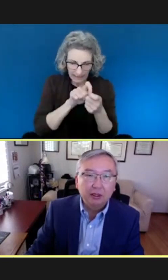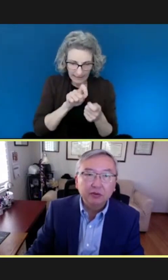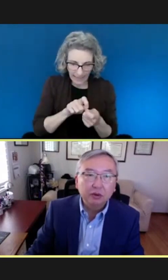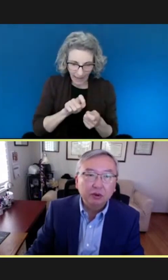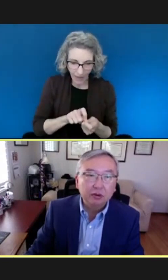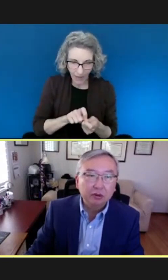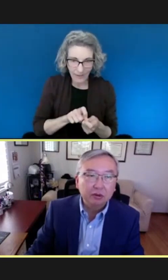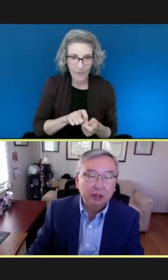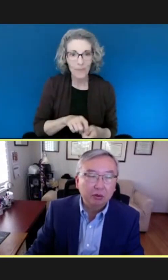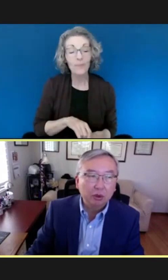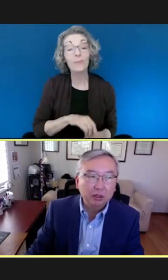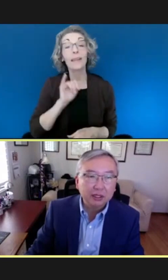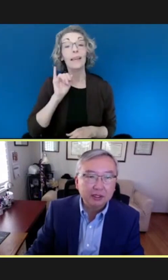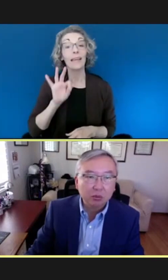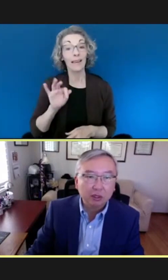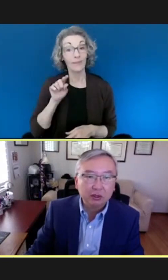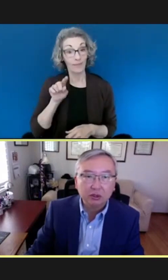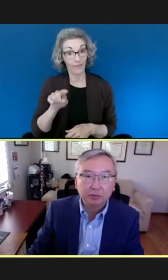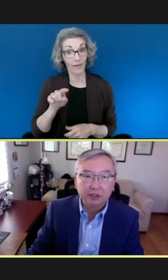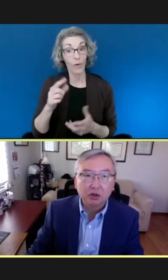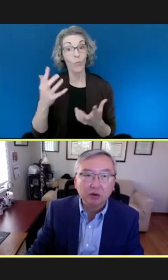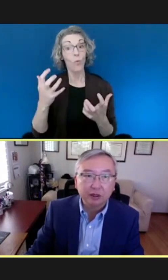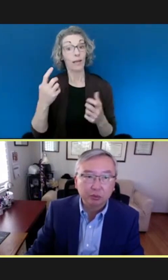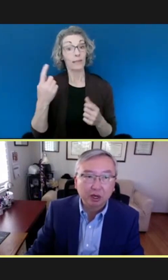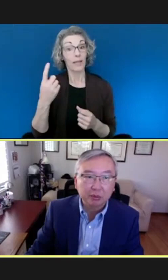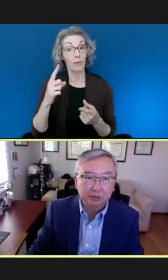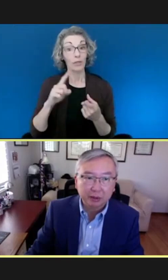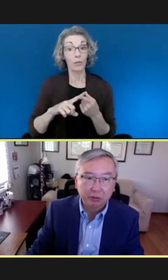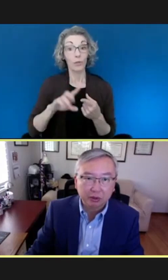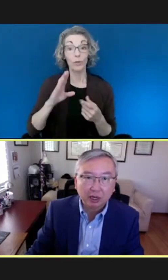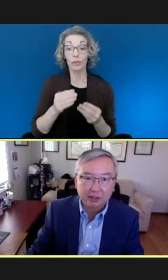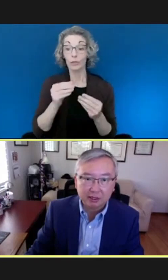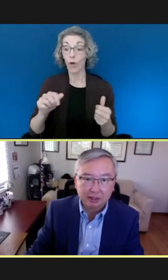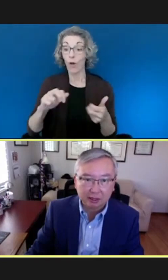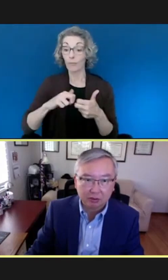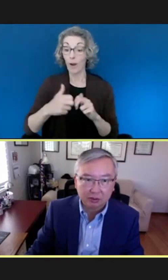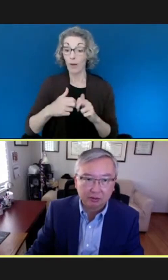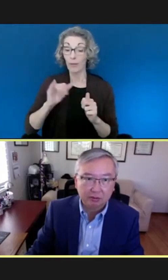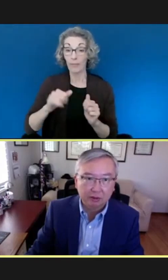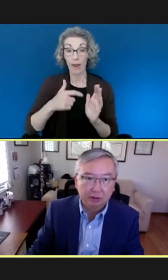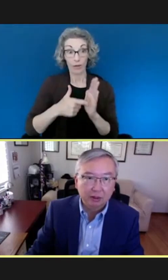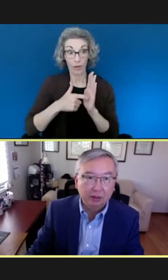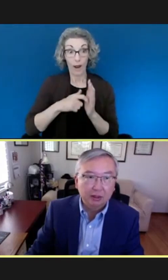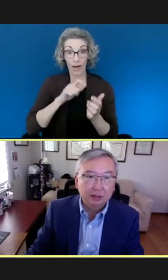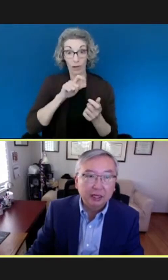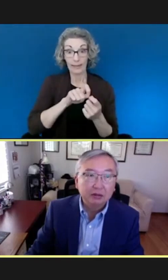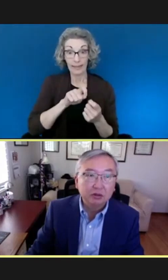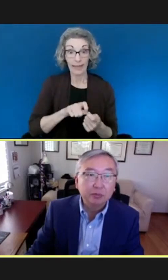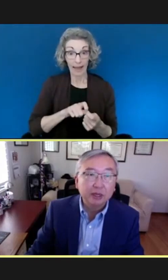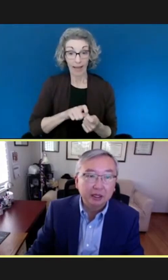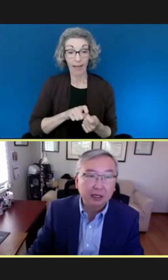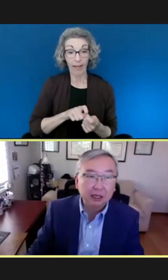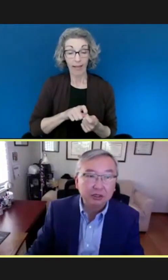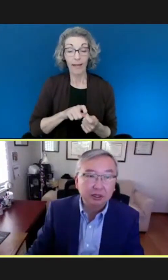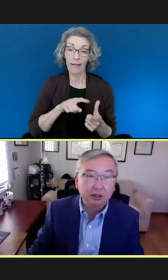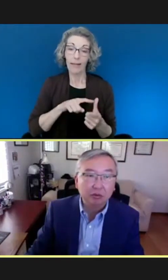If you are wanting someone to be solving a problem that requires details,